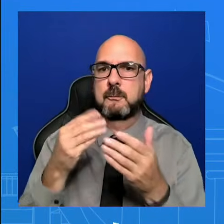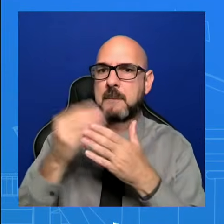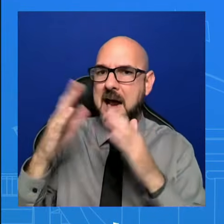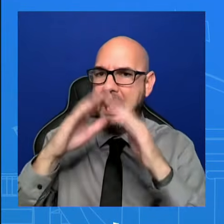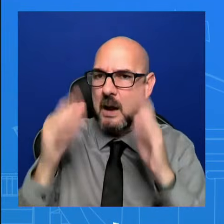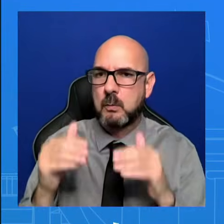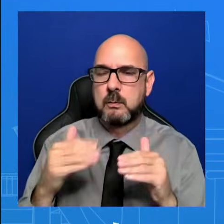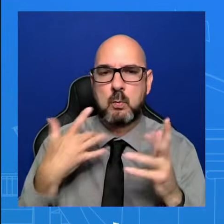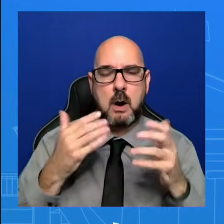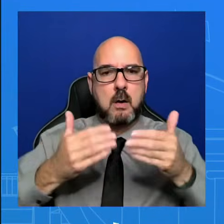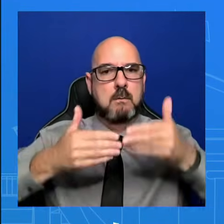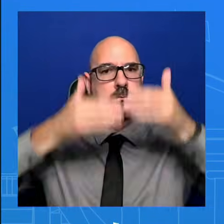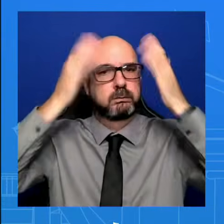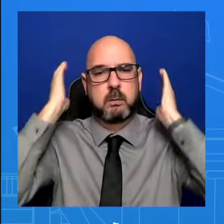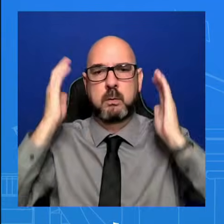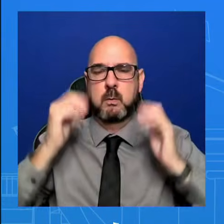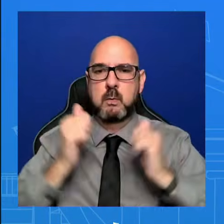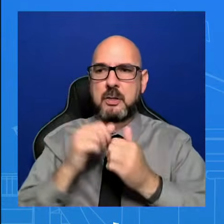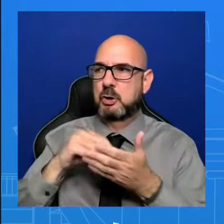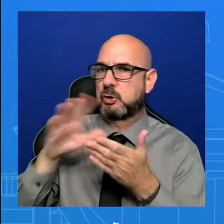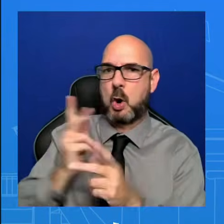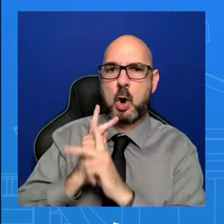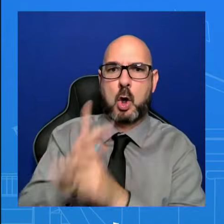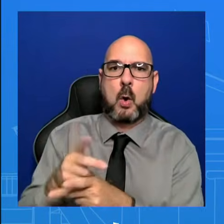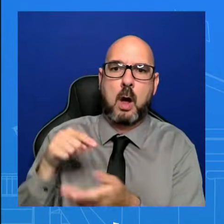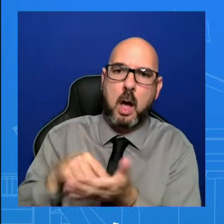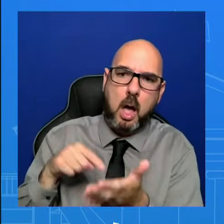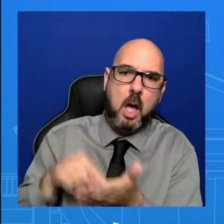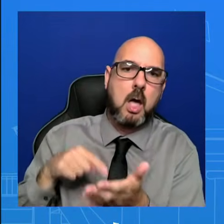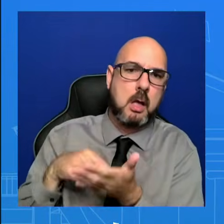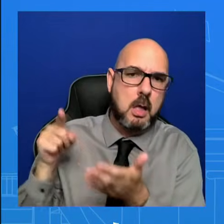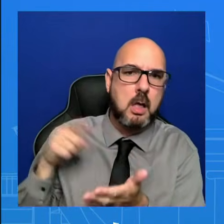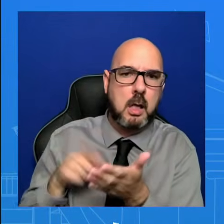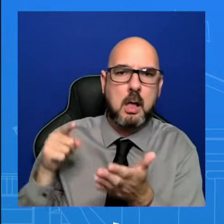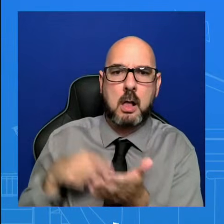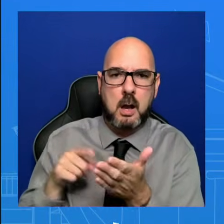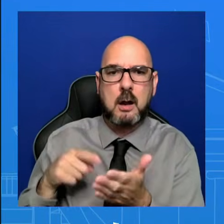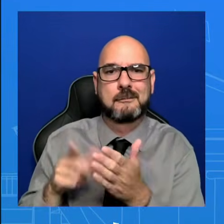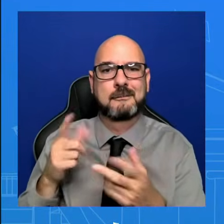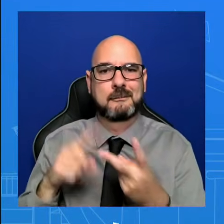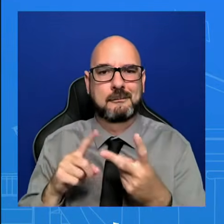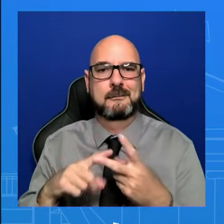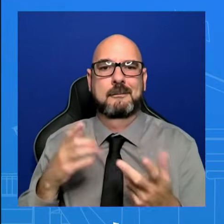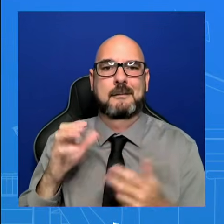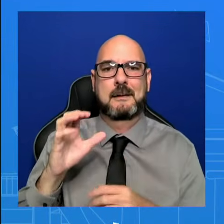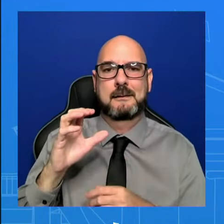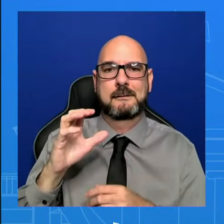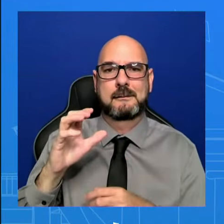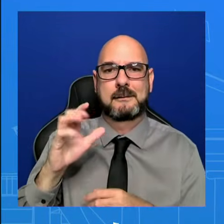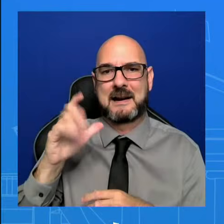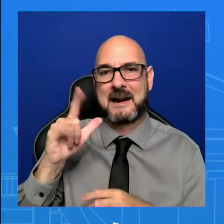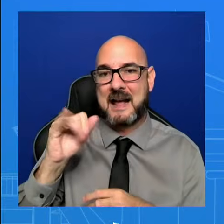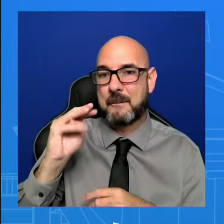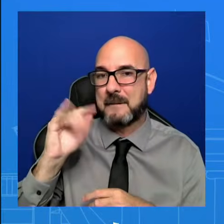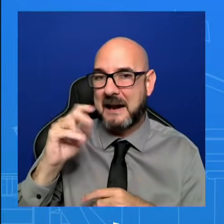to deal with that issue. Climate change -- something that young people really, truly care about. One of the crises that the President said he came in